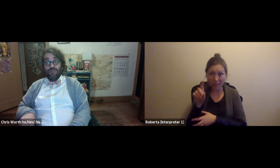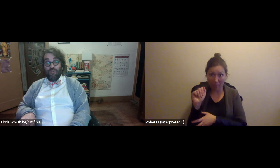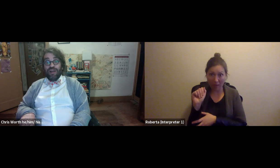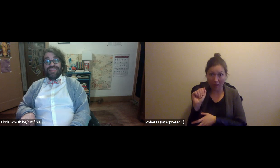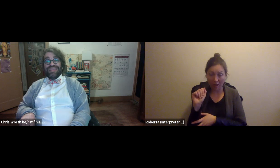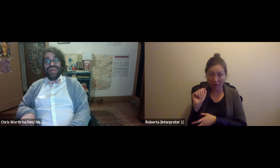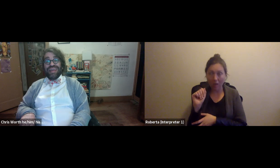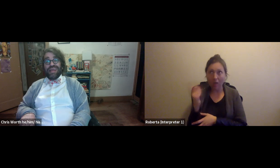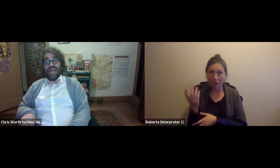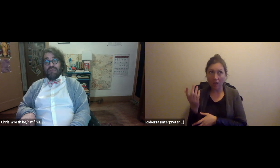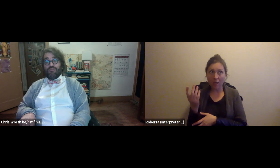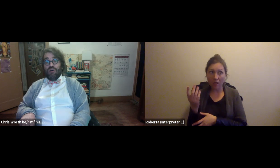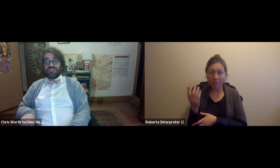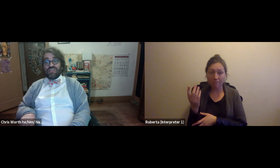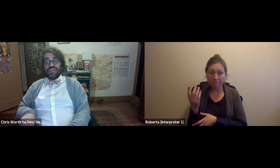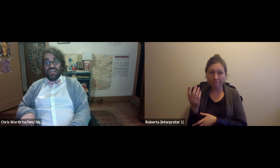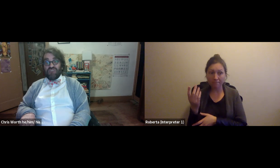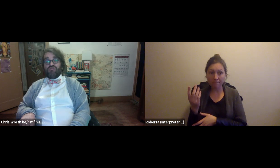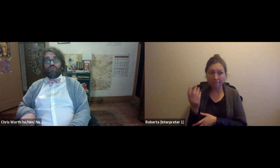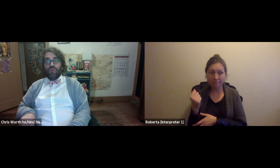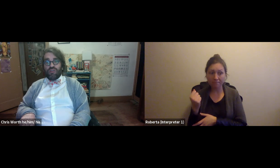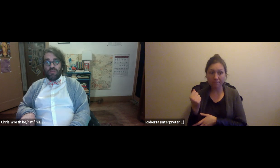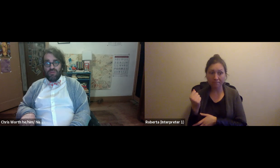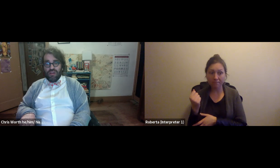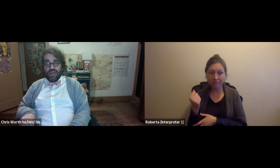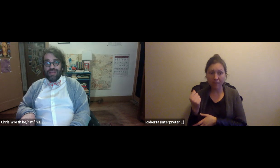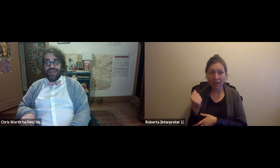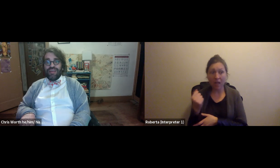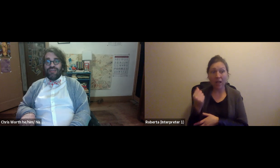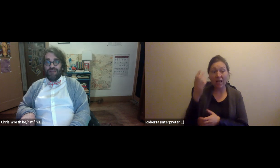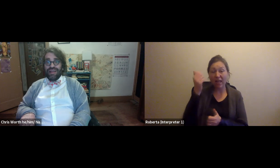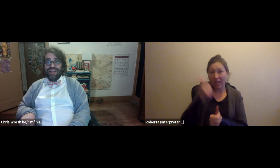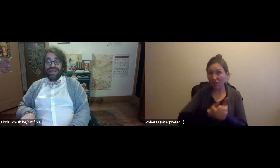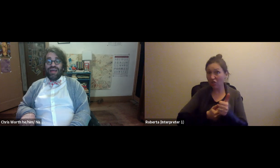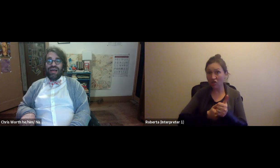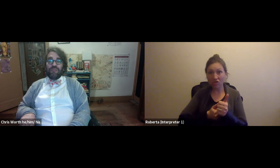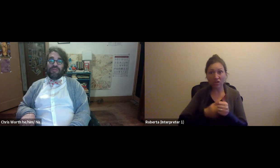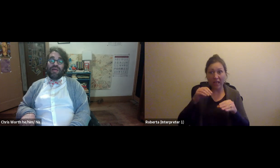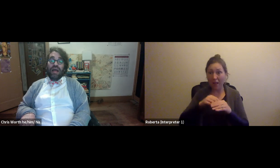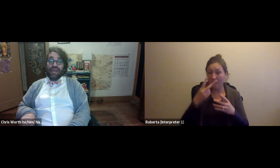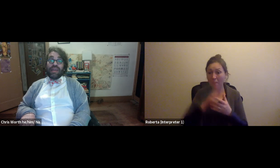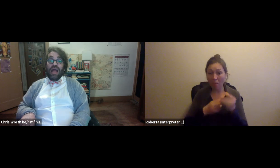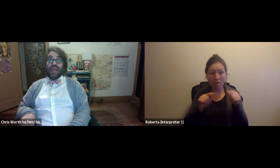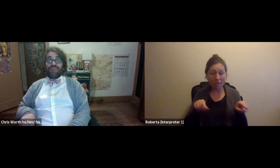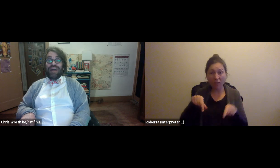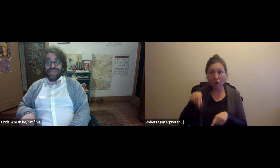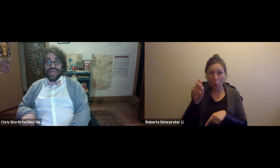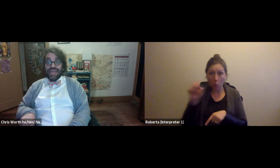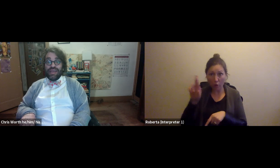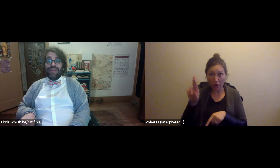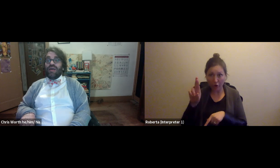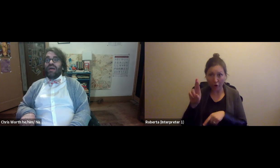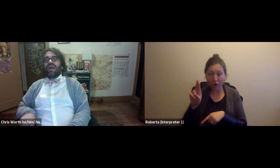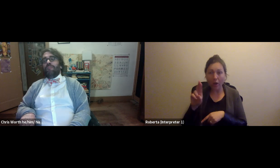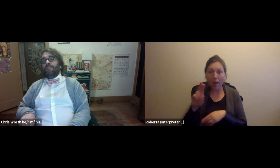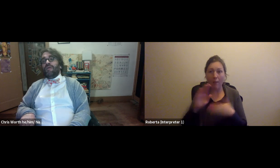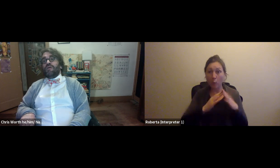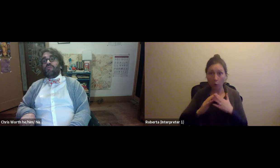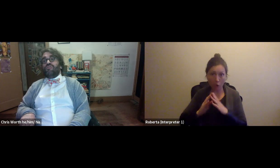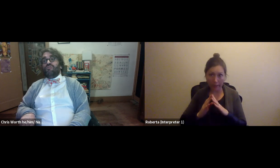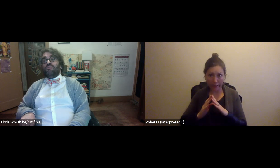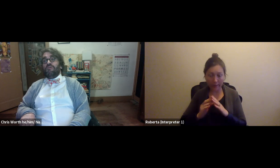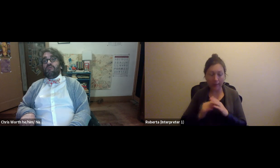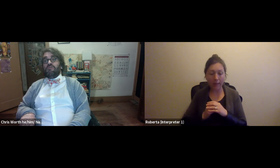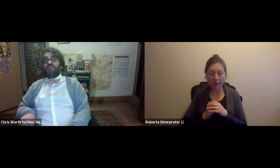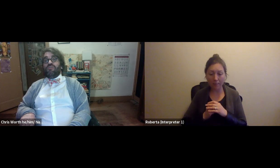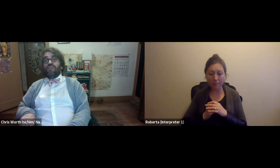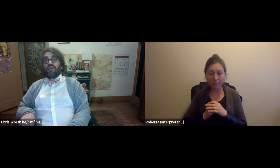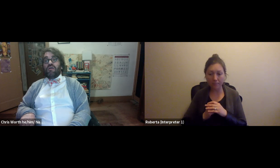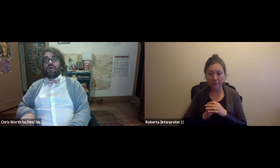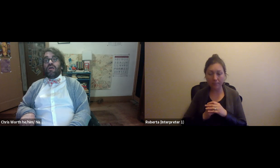one that kind of crossed into the queer community, right, I didn't kind of, I did, to not--sometimes